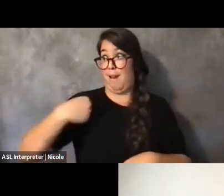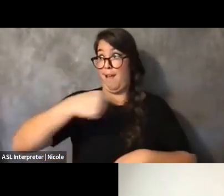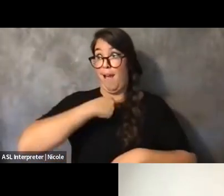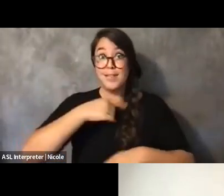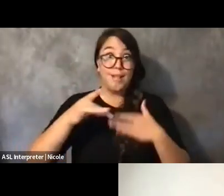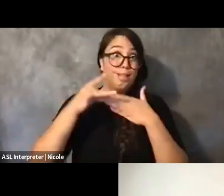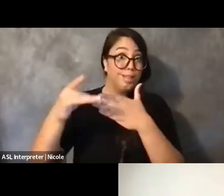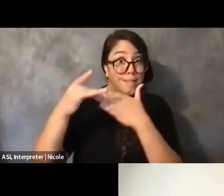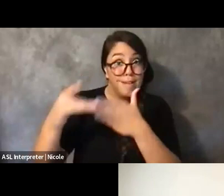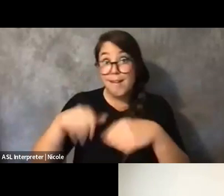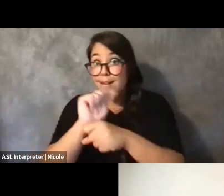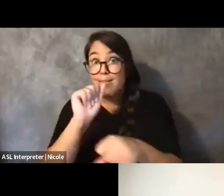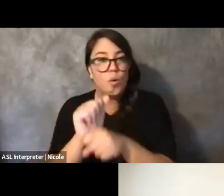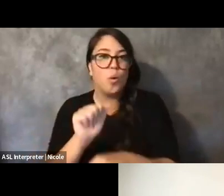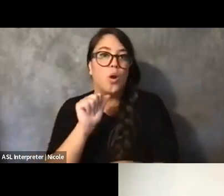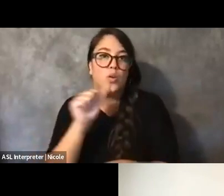And so, that's part of the other reason why the Patreon exists too,